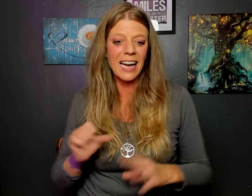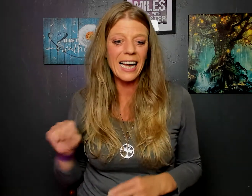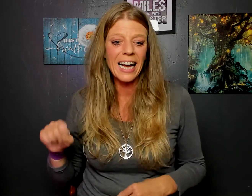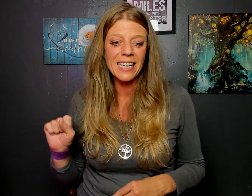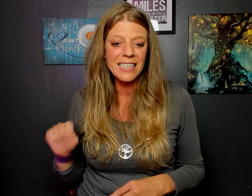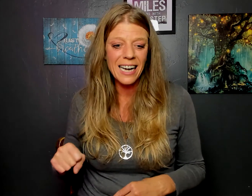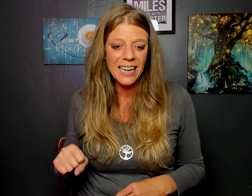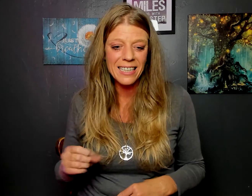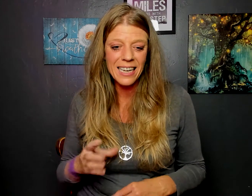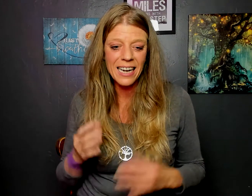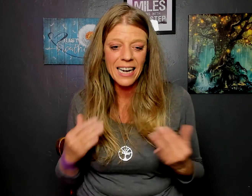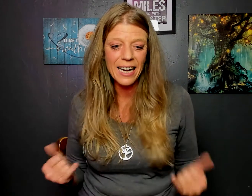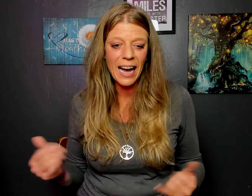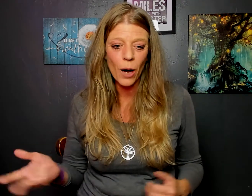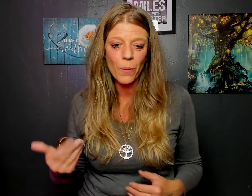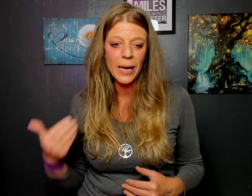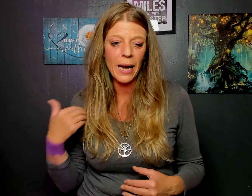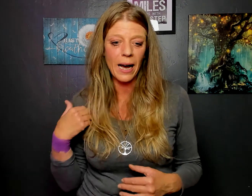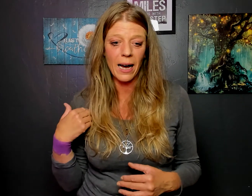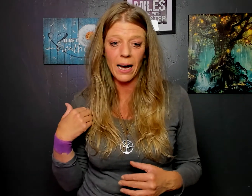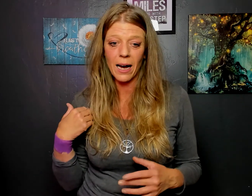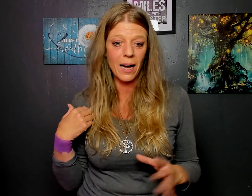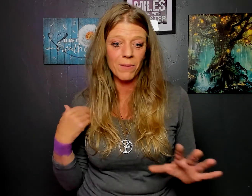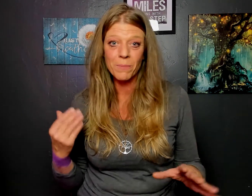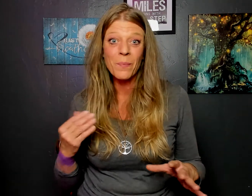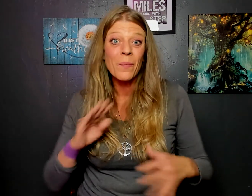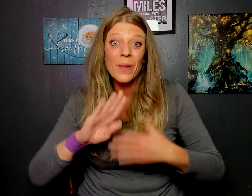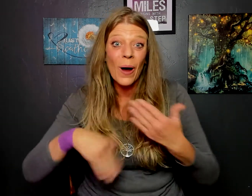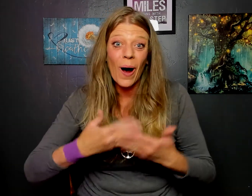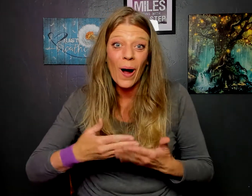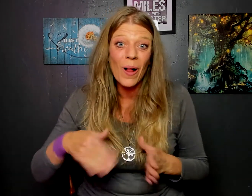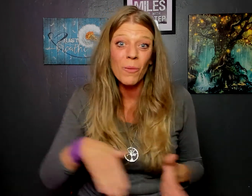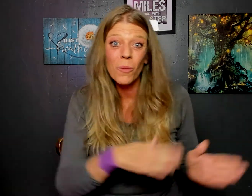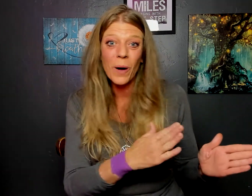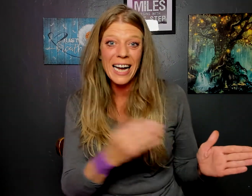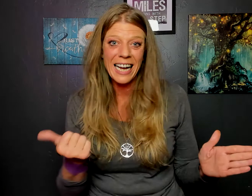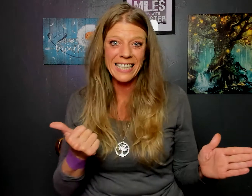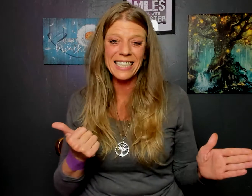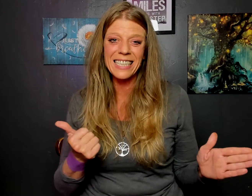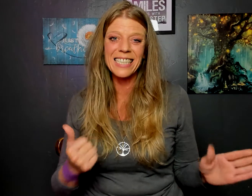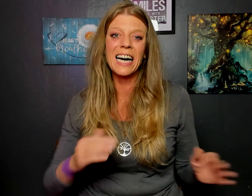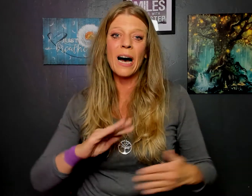Yes, yes. Now we have ALWAYS.